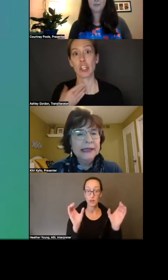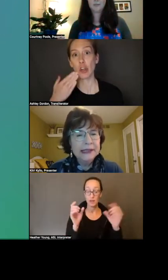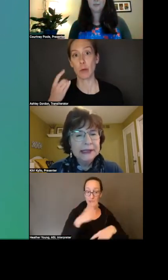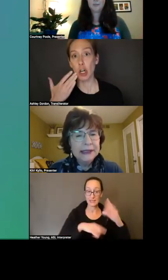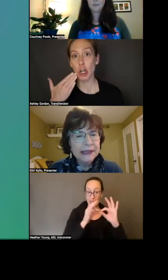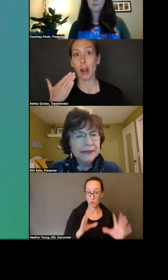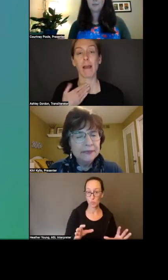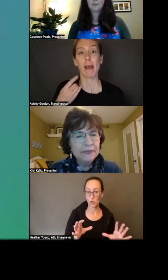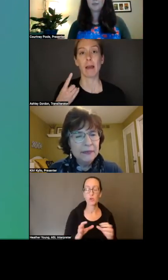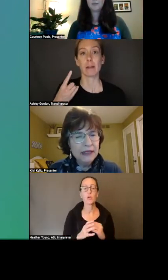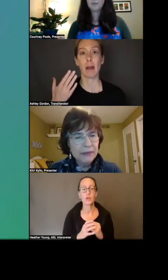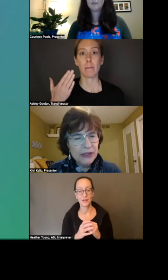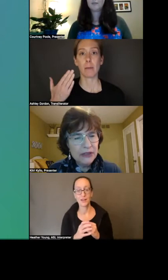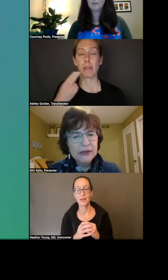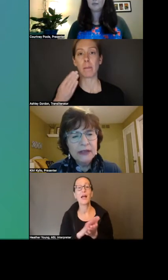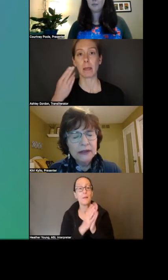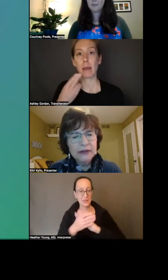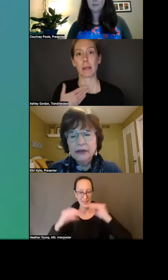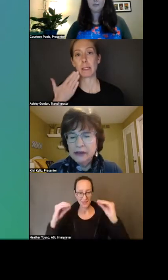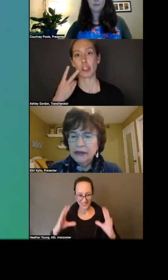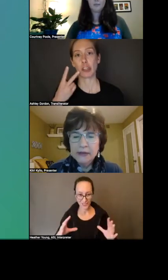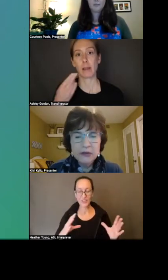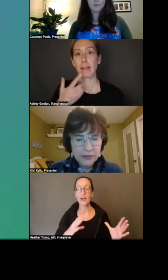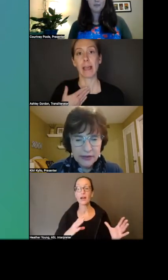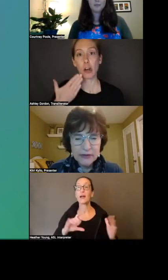and then became a teacher and then later a supervisor,